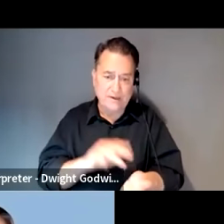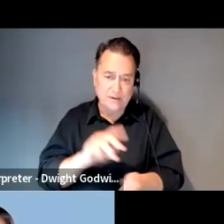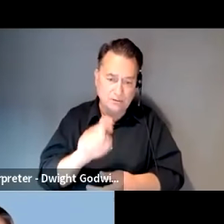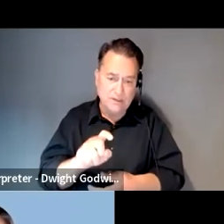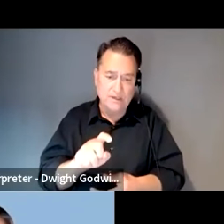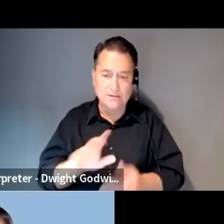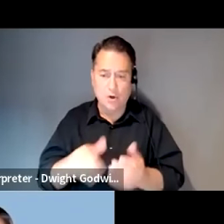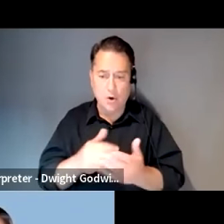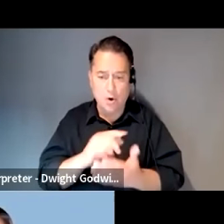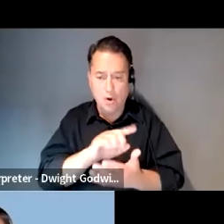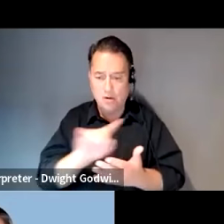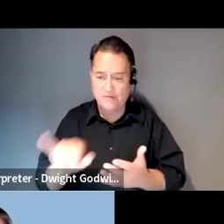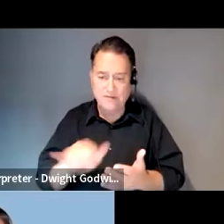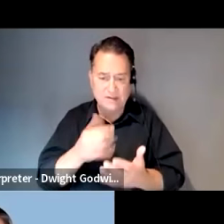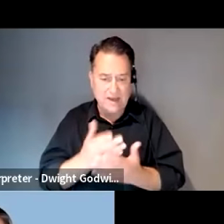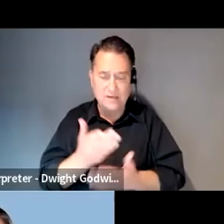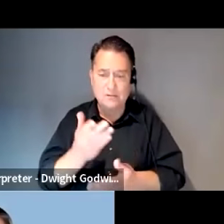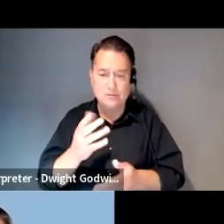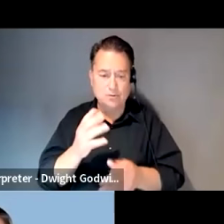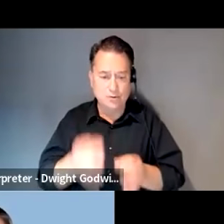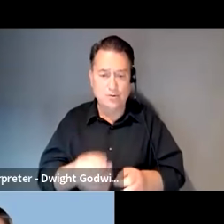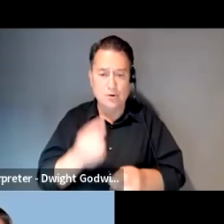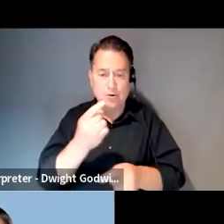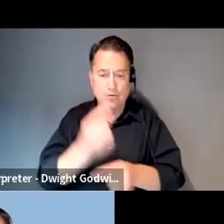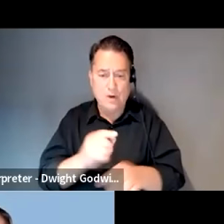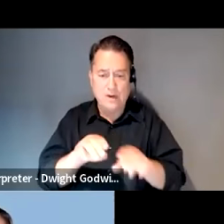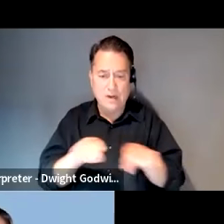all of that to determine the correct level of care.